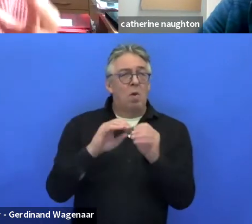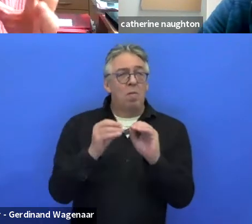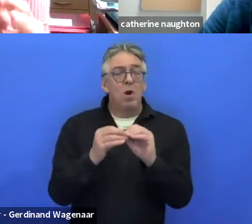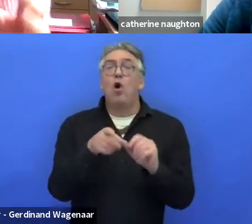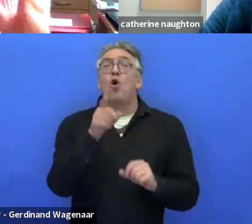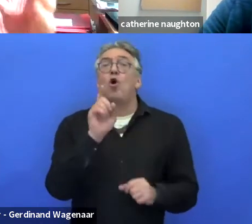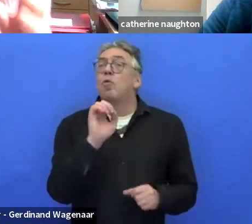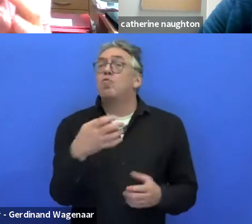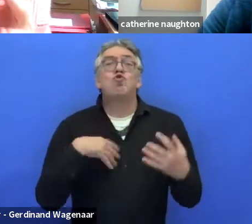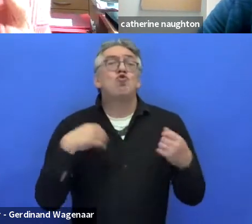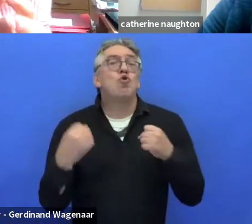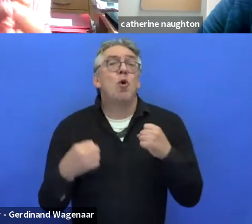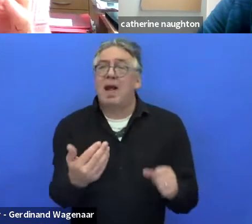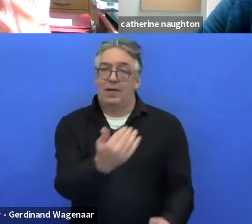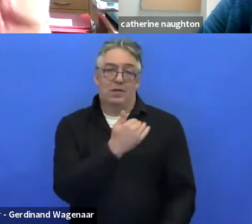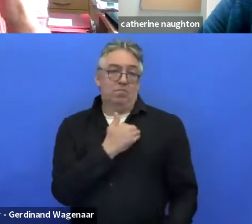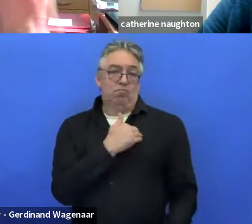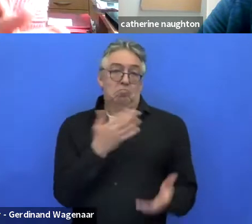You just have to submit the case in a sense,